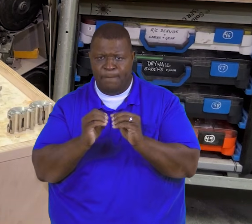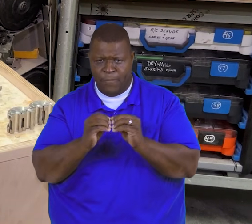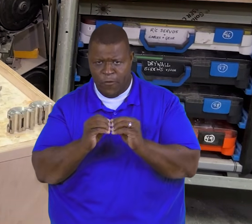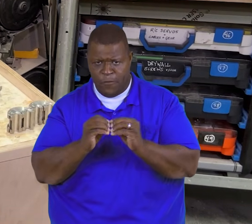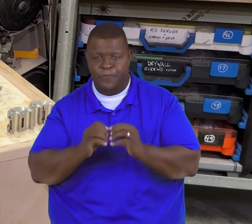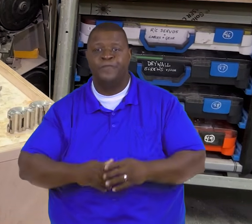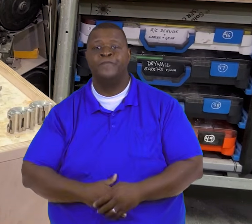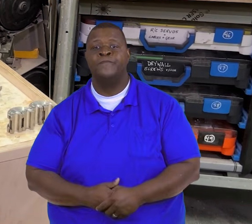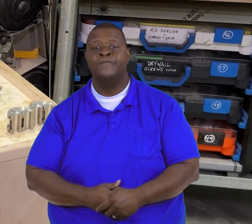One more tap. Wait.